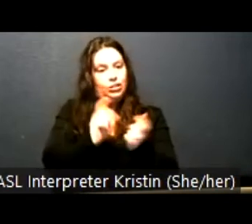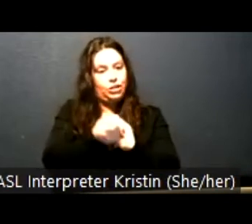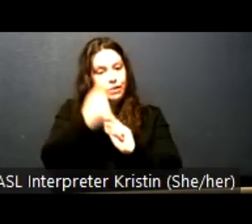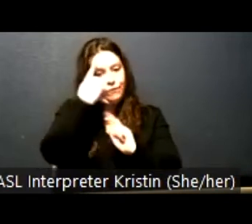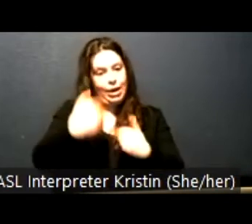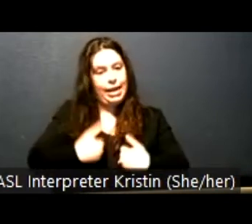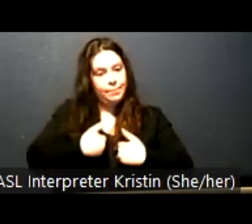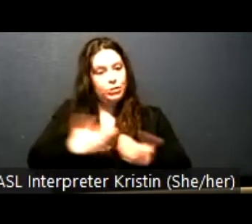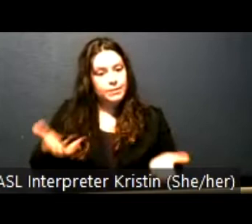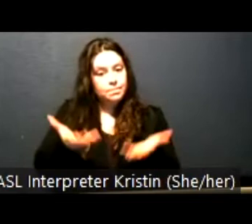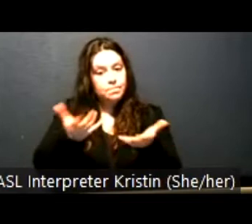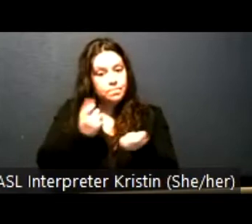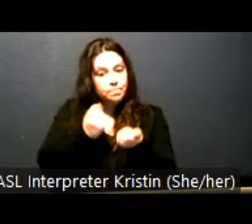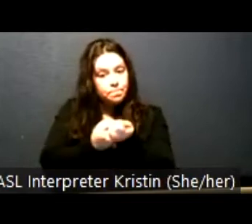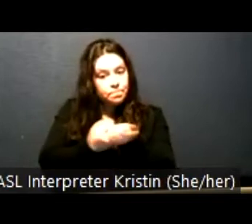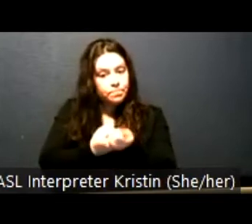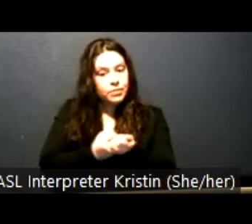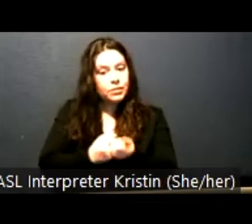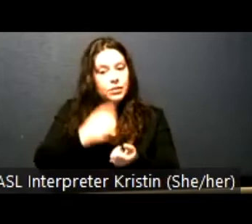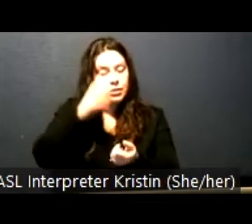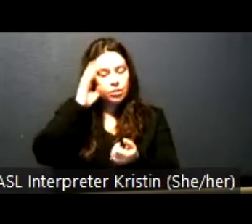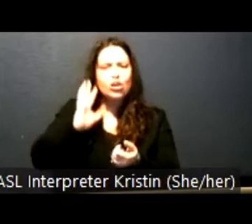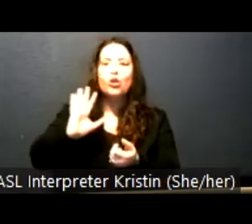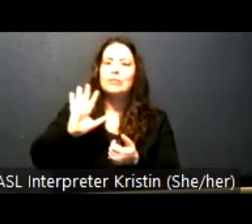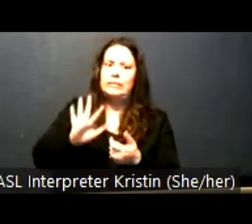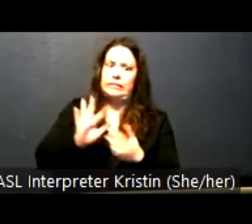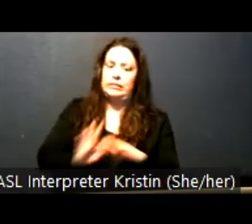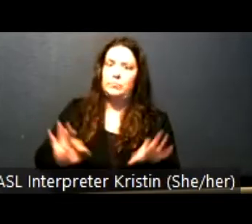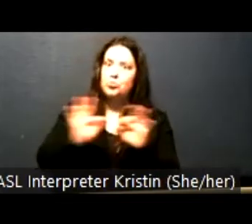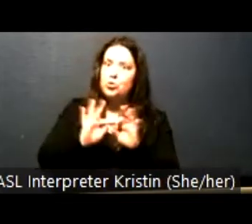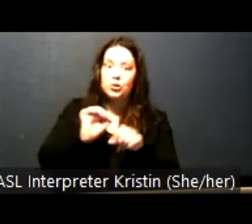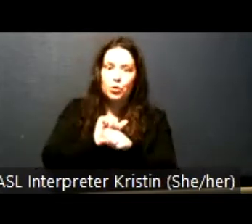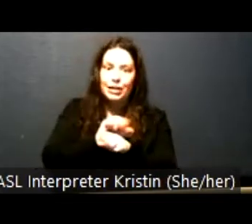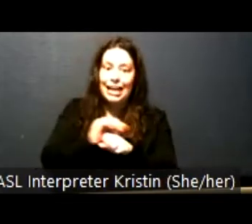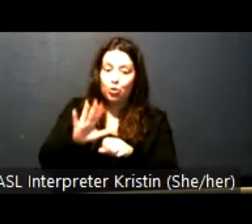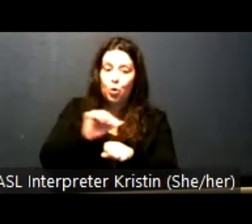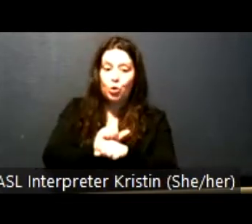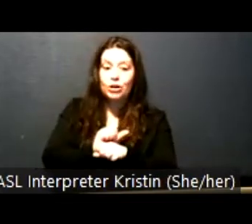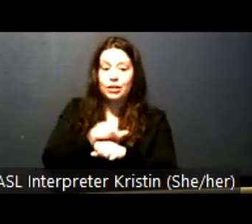and your work as a woman in STEM is really so inspirational and I’d love to hear more about